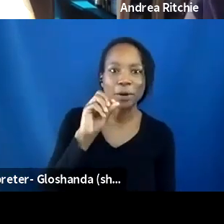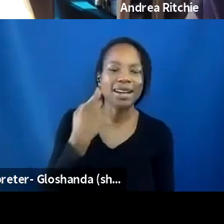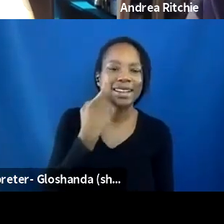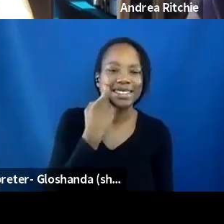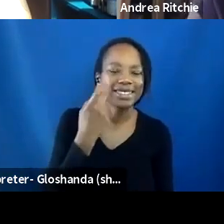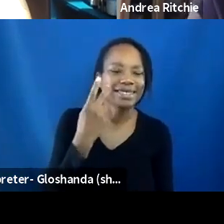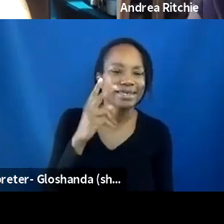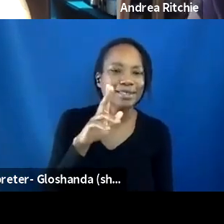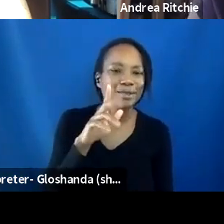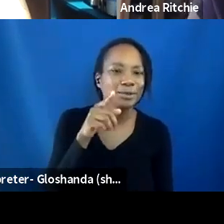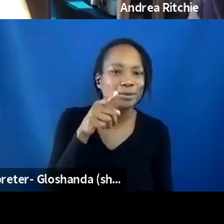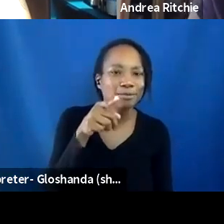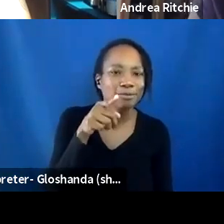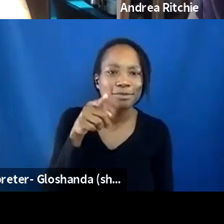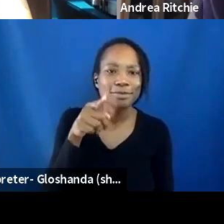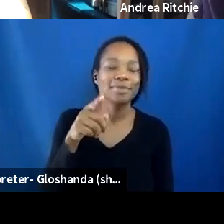So I'm gonna pick Yolo if that's okay.